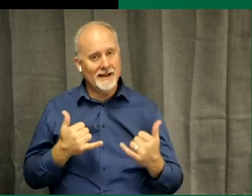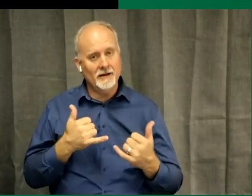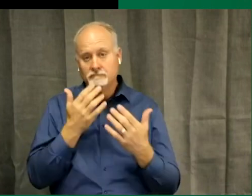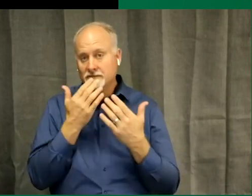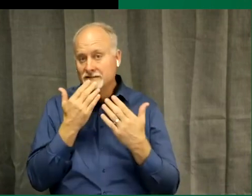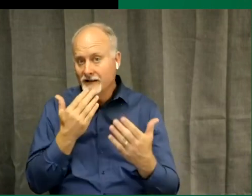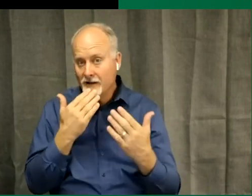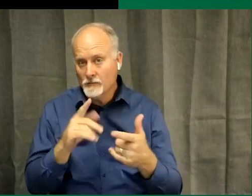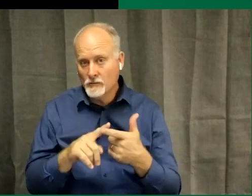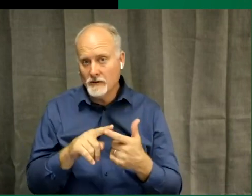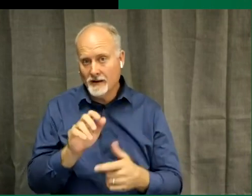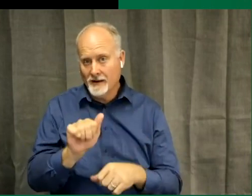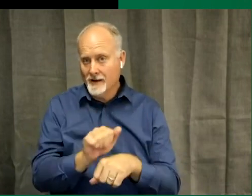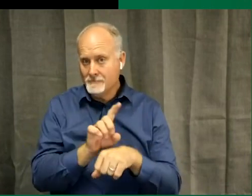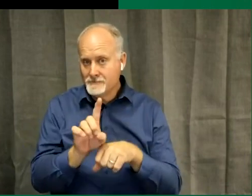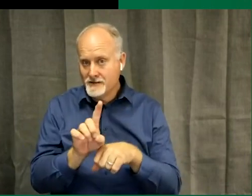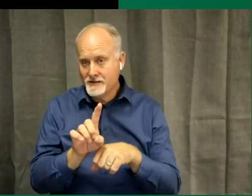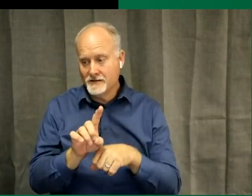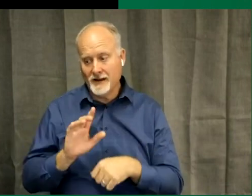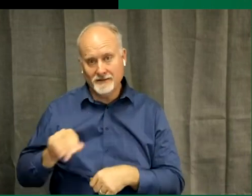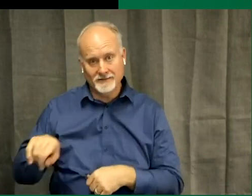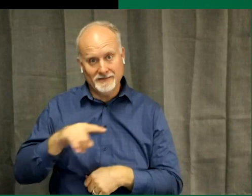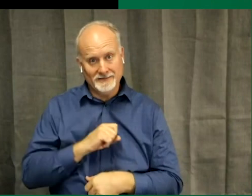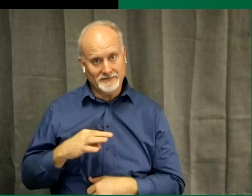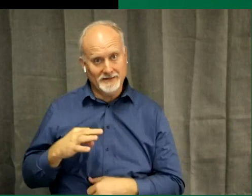administration and professional staff at uab for leading this important discussion